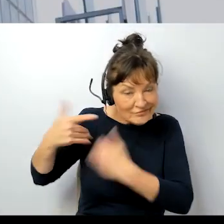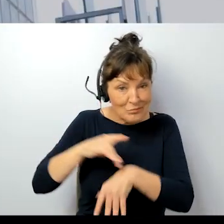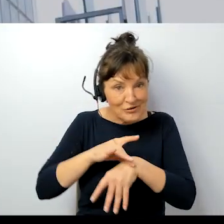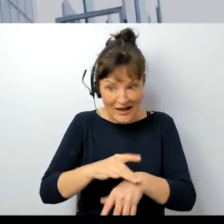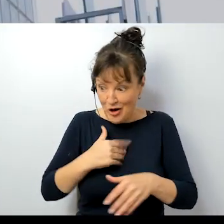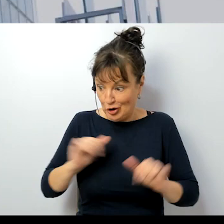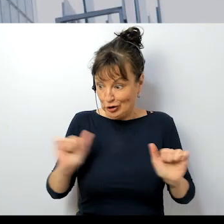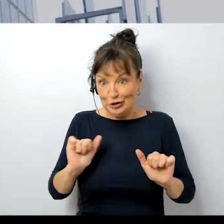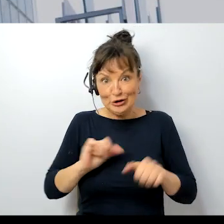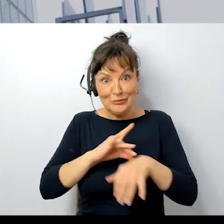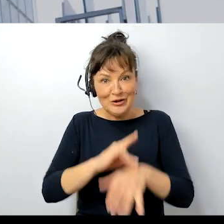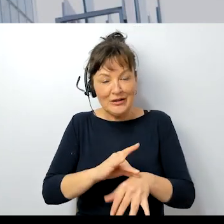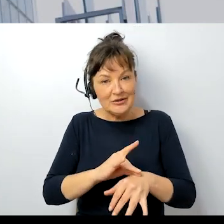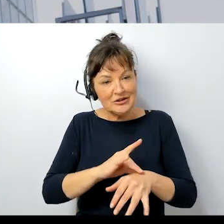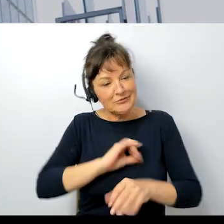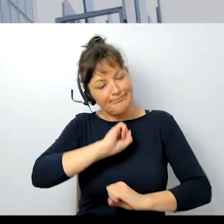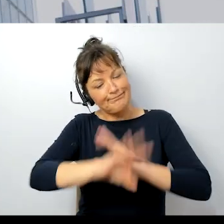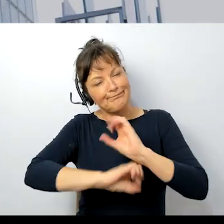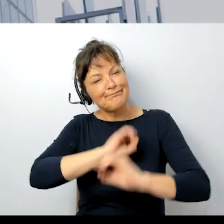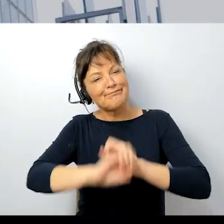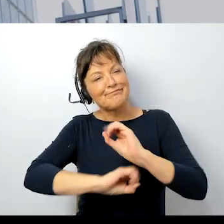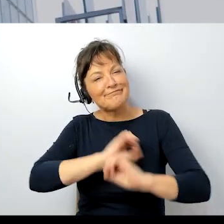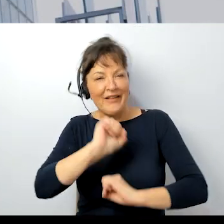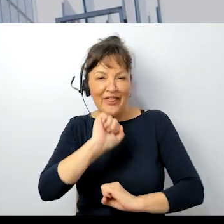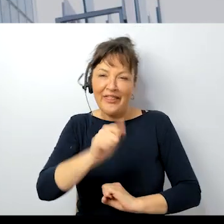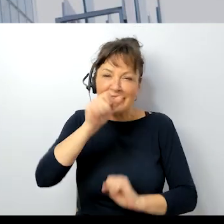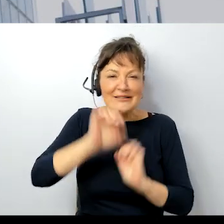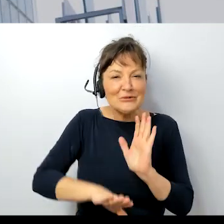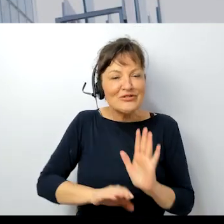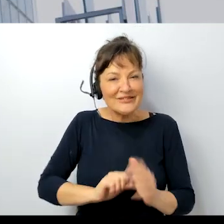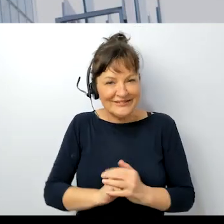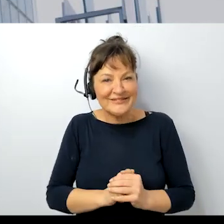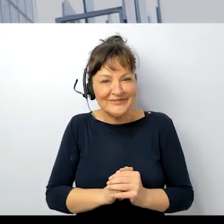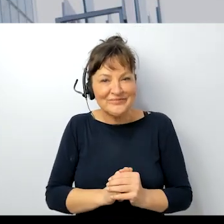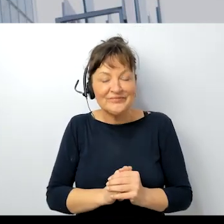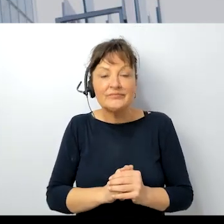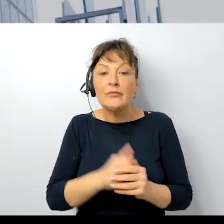here and hear stories from current and past apprentices talking about their own journeys.